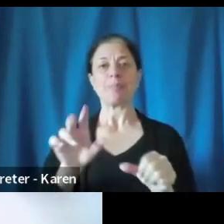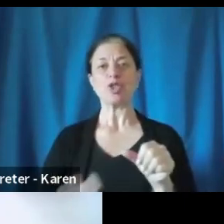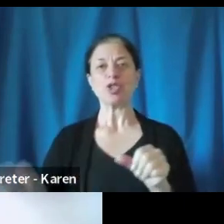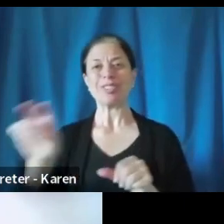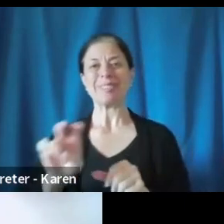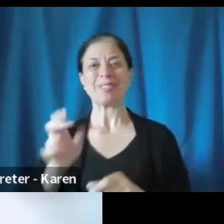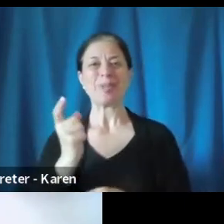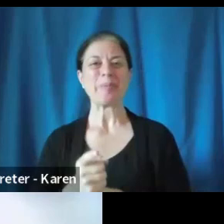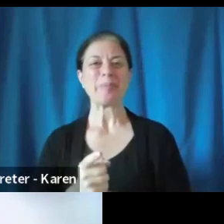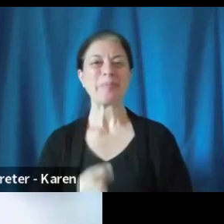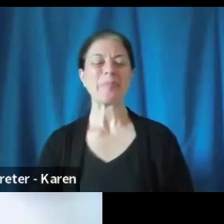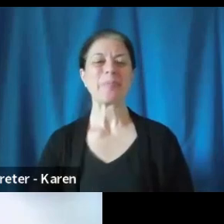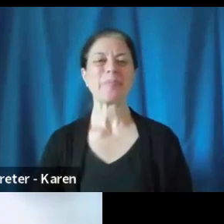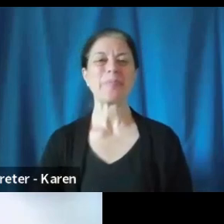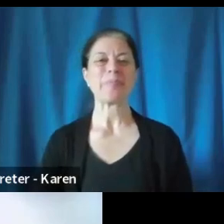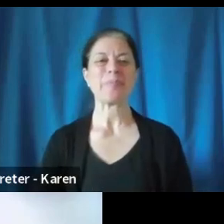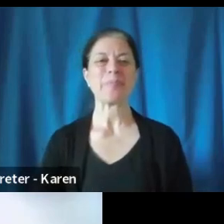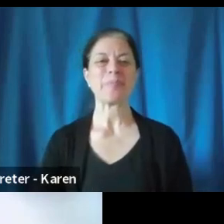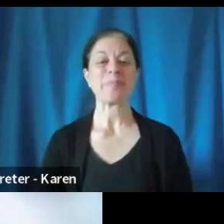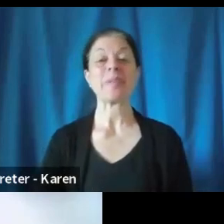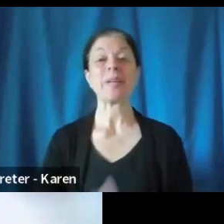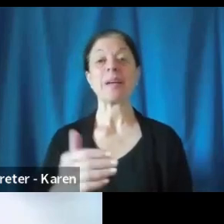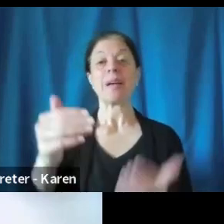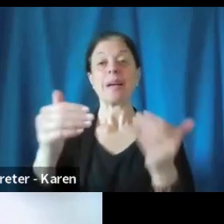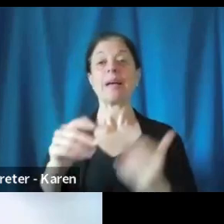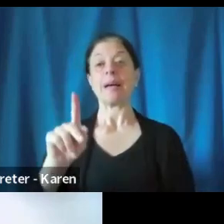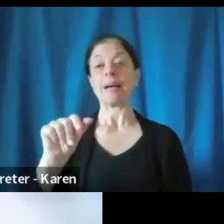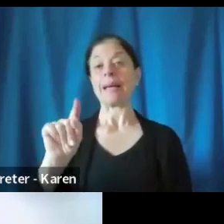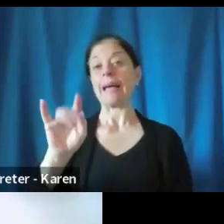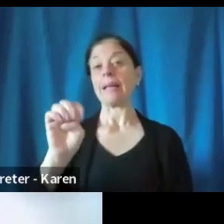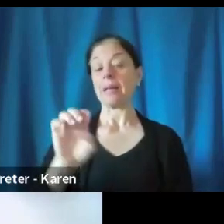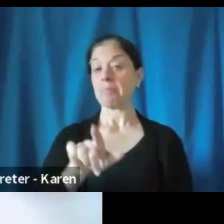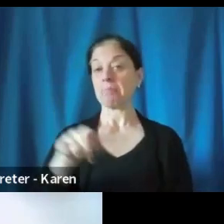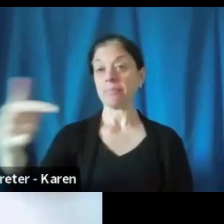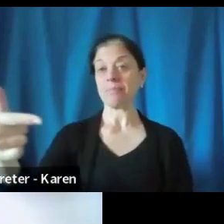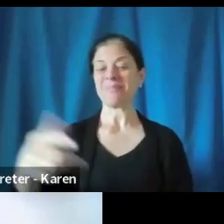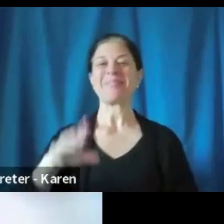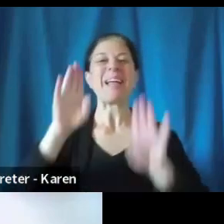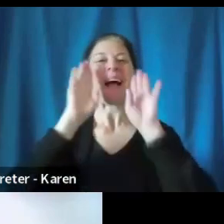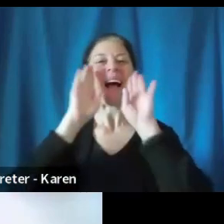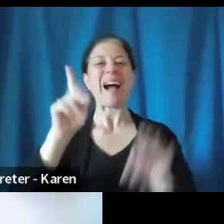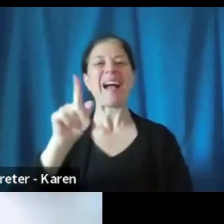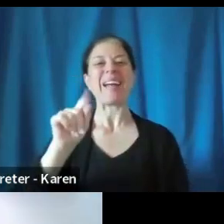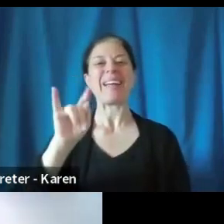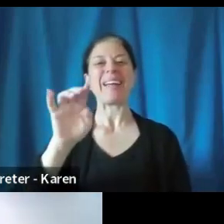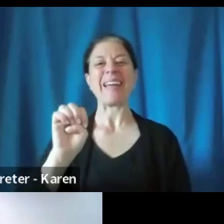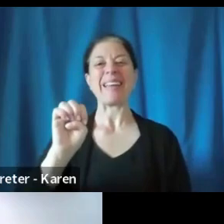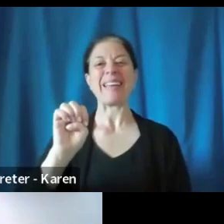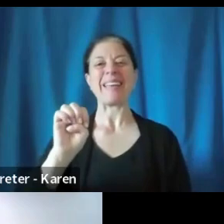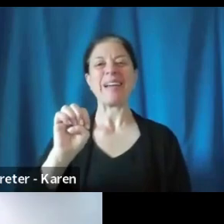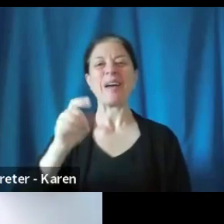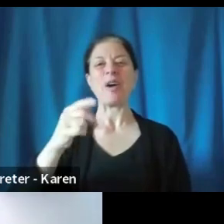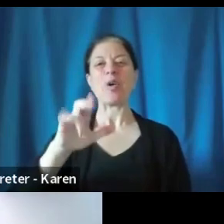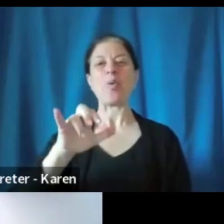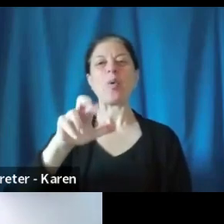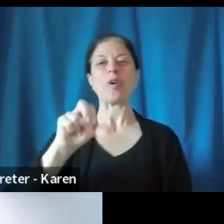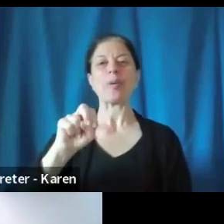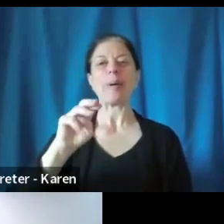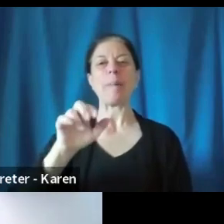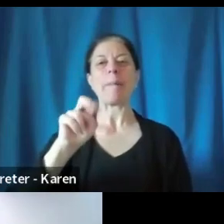Brittni. I appreciate of how the pack practicality shape journeys.